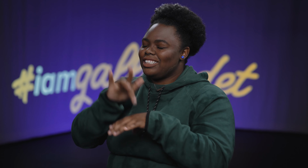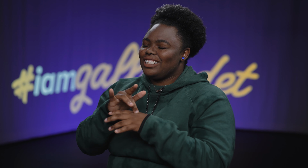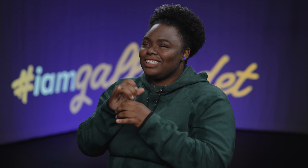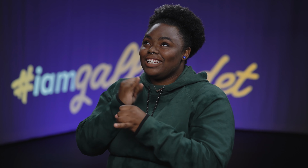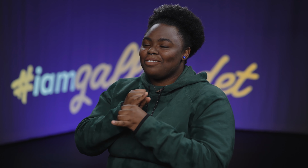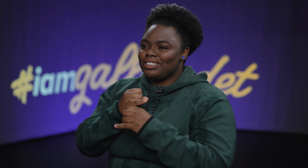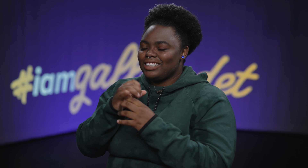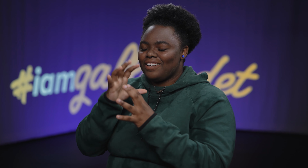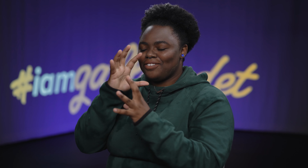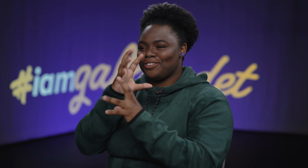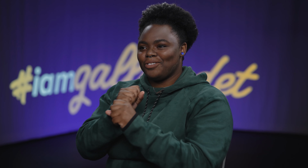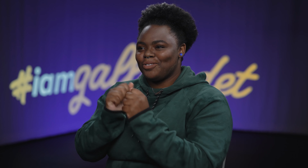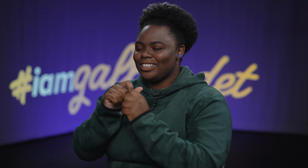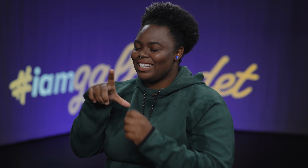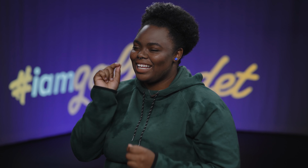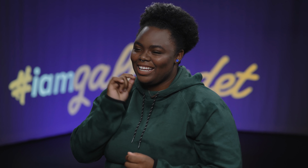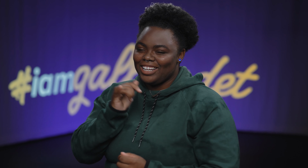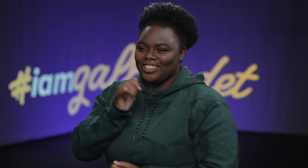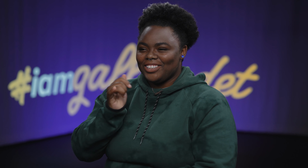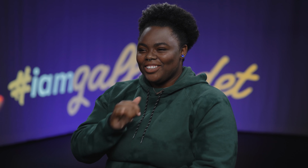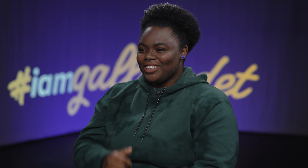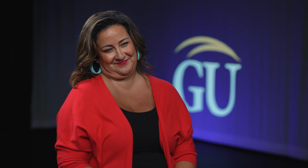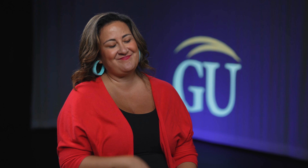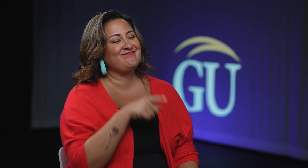As soon as I stepped on campus, I was enthralled with Gallaudet.